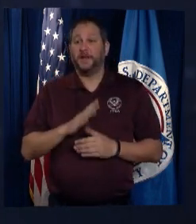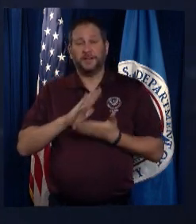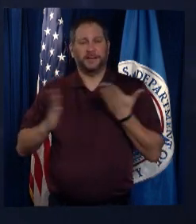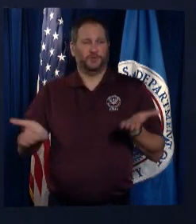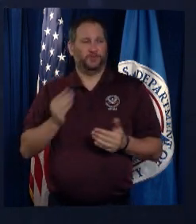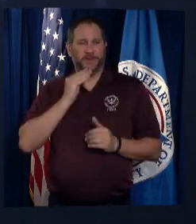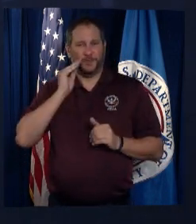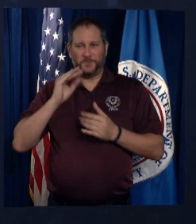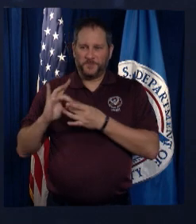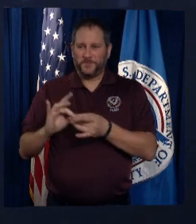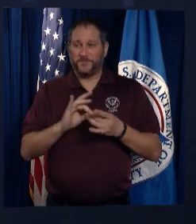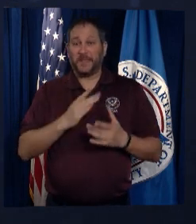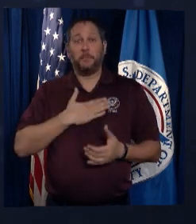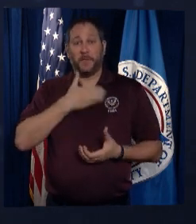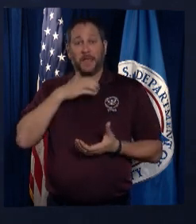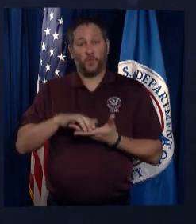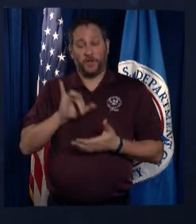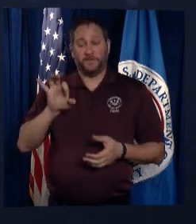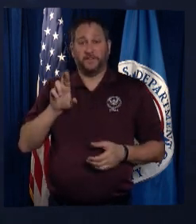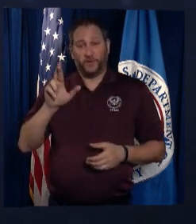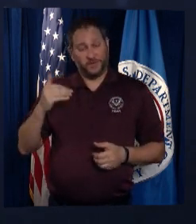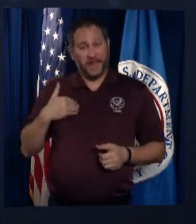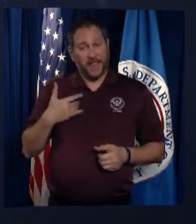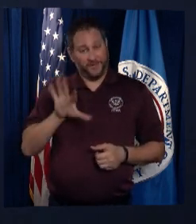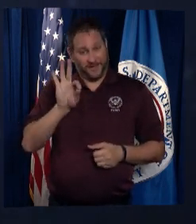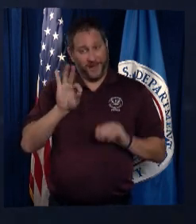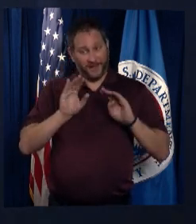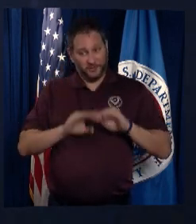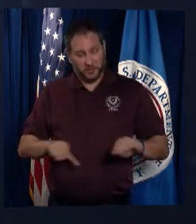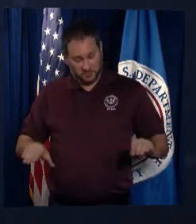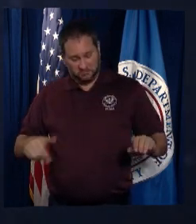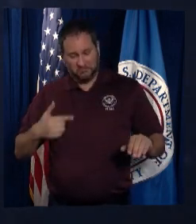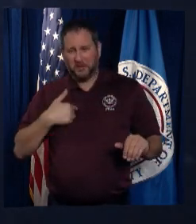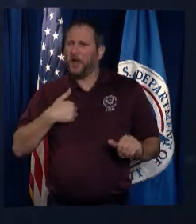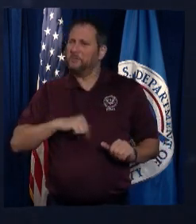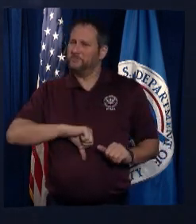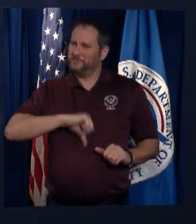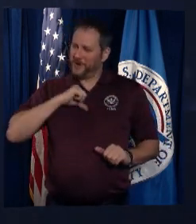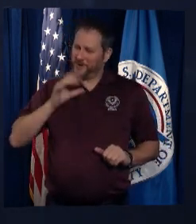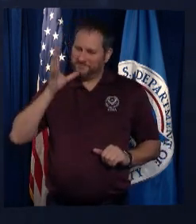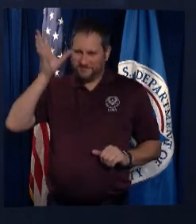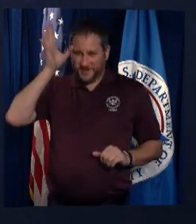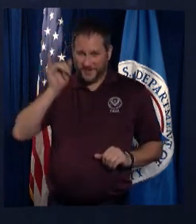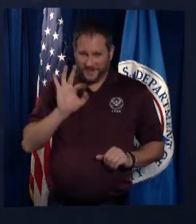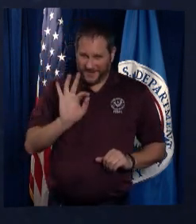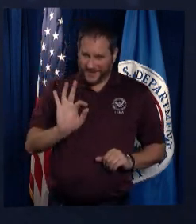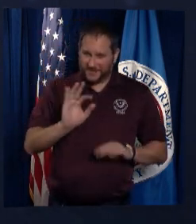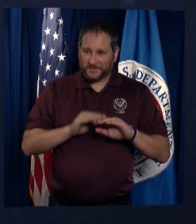even when I go home. I hate disasters, but I love to see